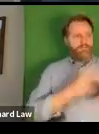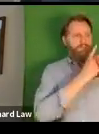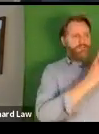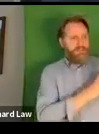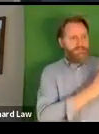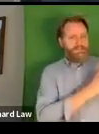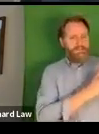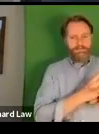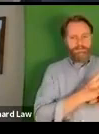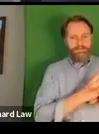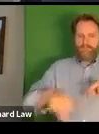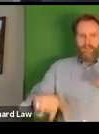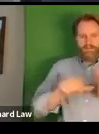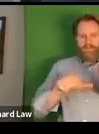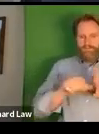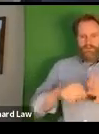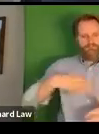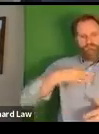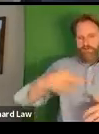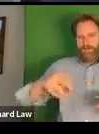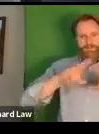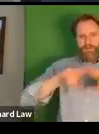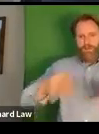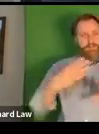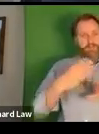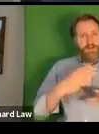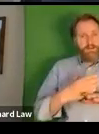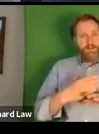us and I think you know we've tried to put things in place I know the National